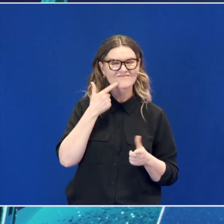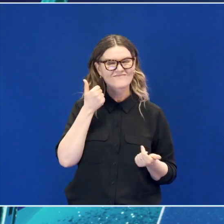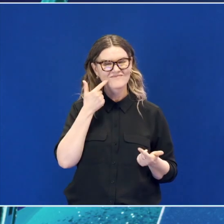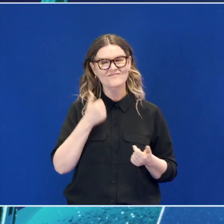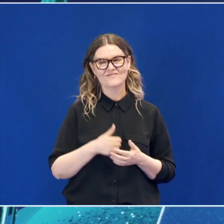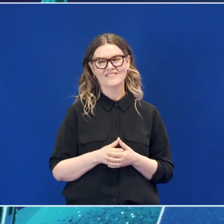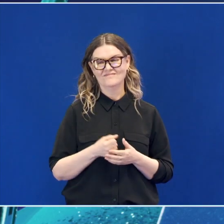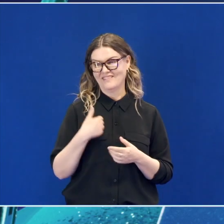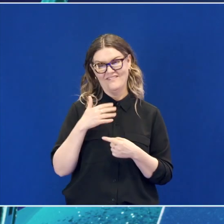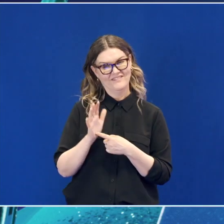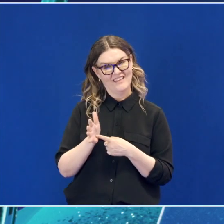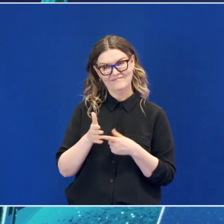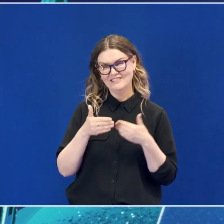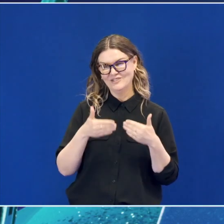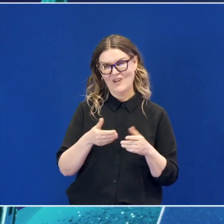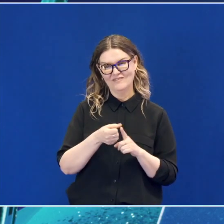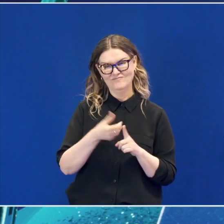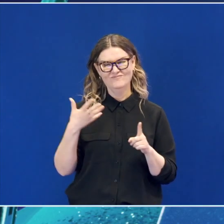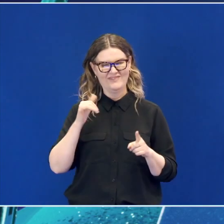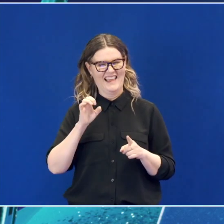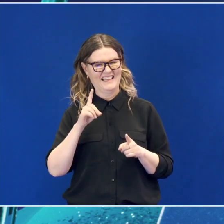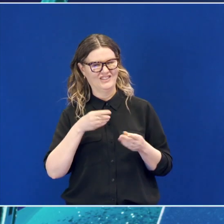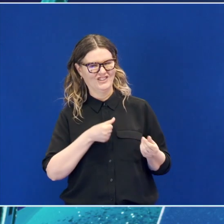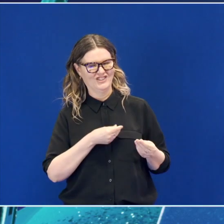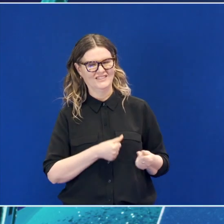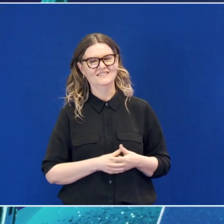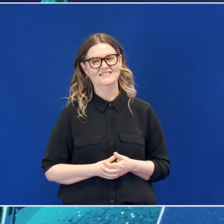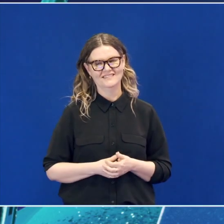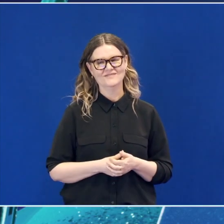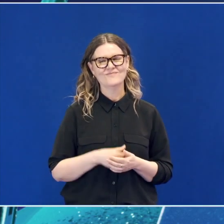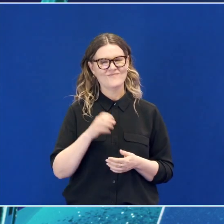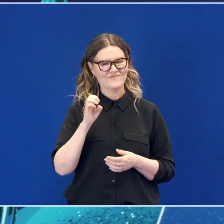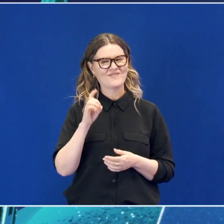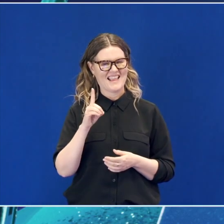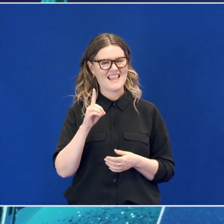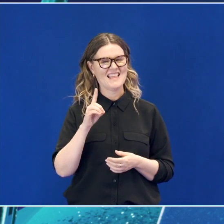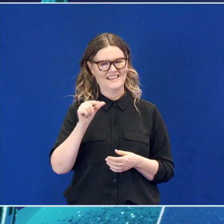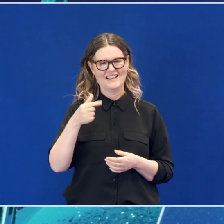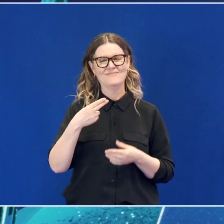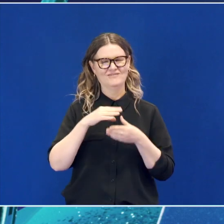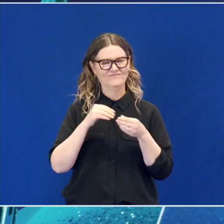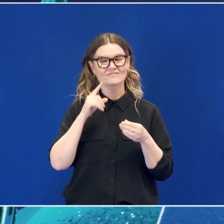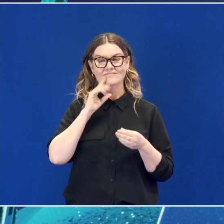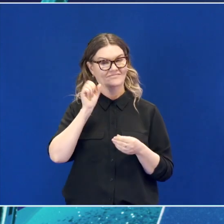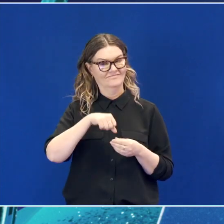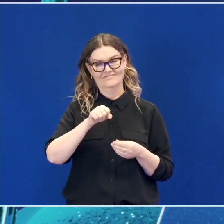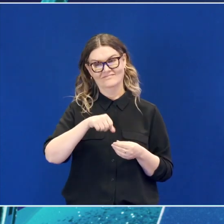No, I'll make it quick, too, yeah. So I've developed this little metaphor,